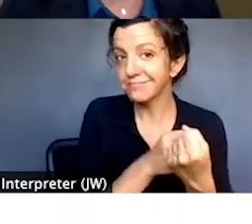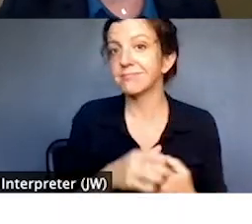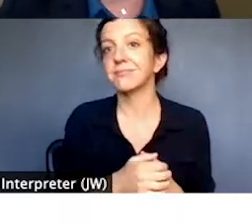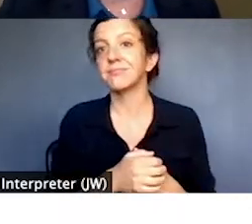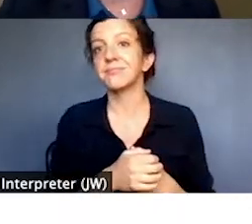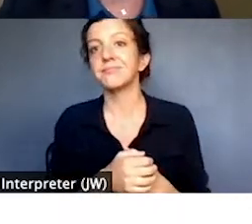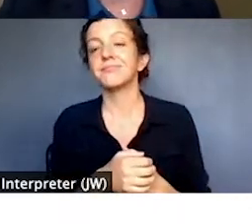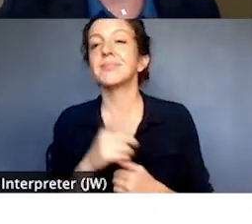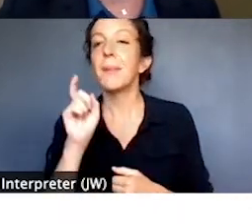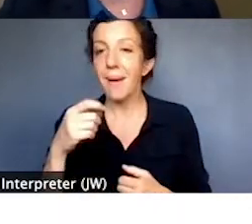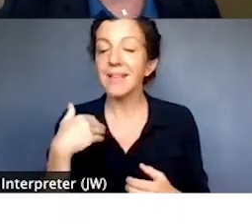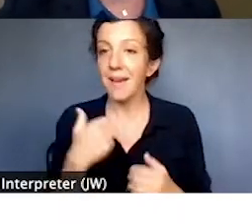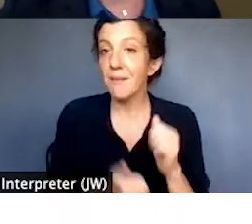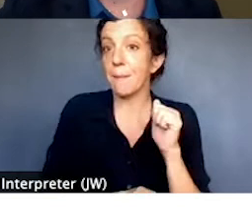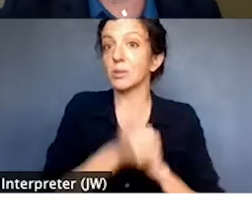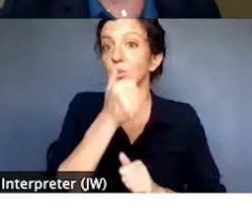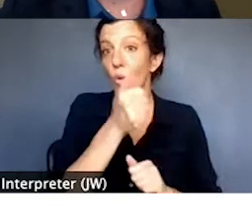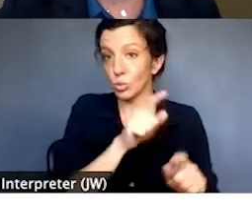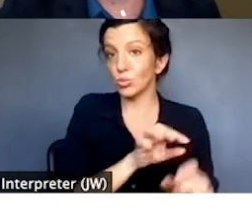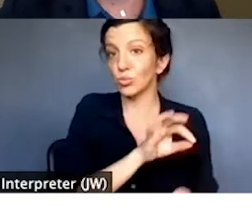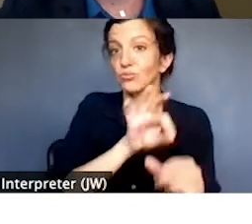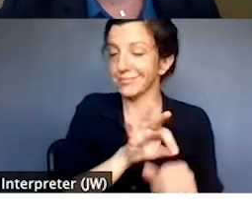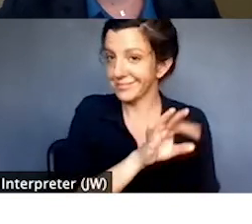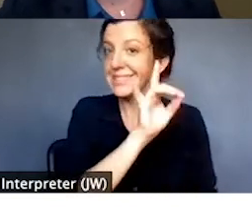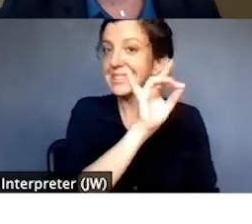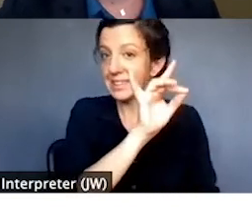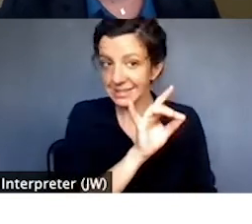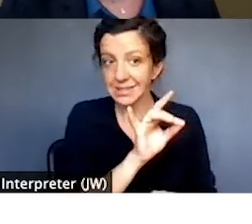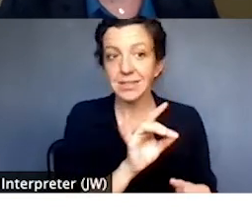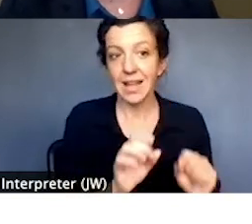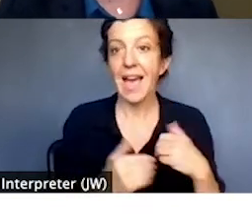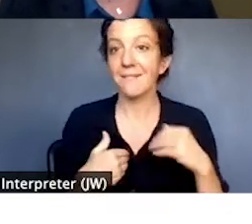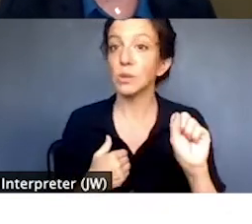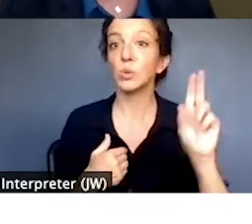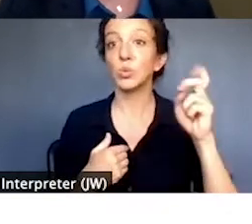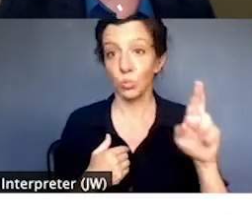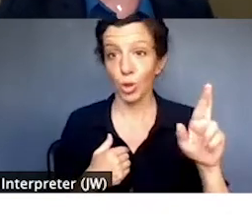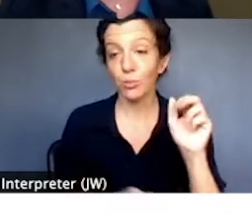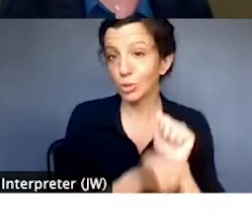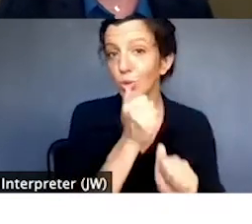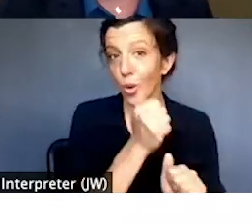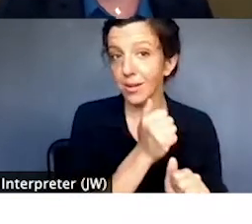Courage California, Equality California, the Sierra Club. I couldn't list them all,